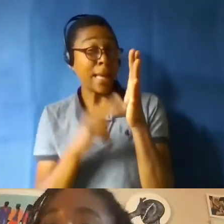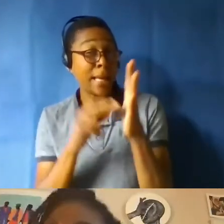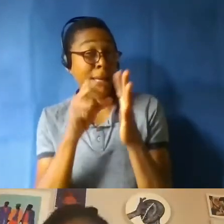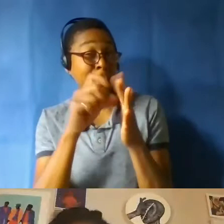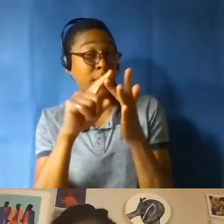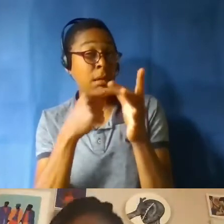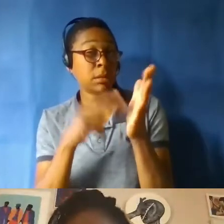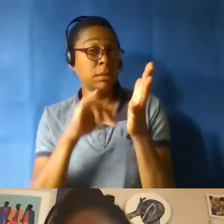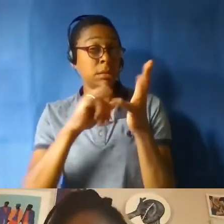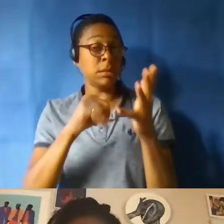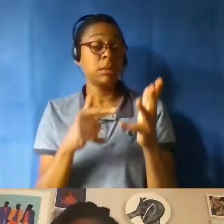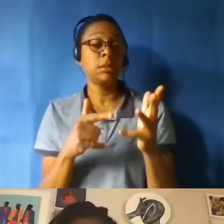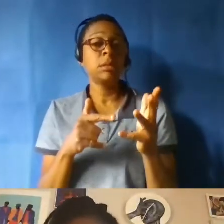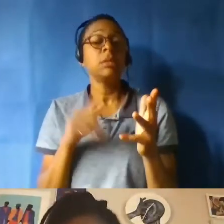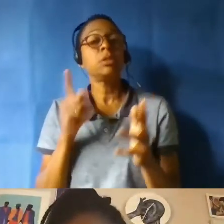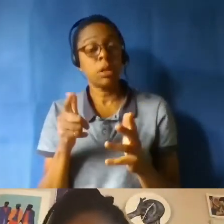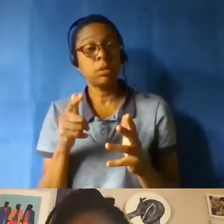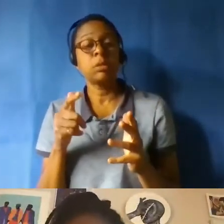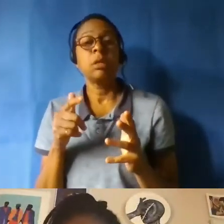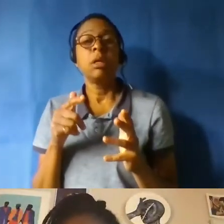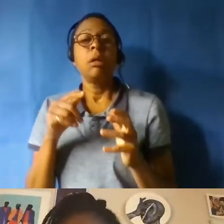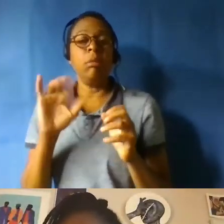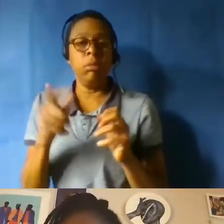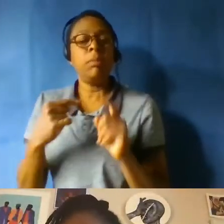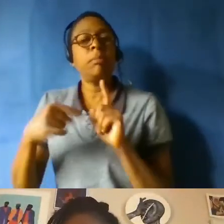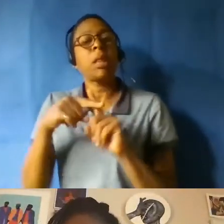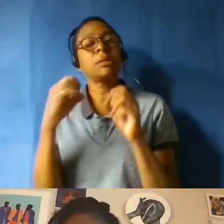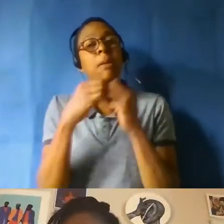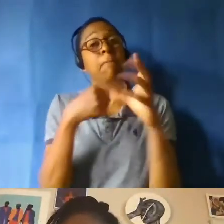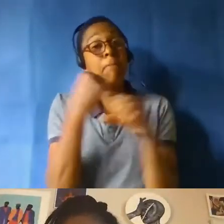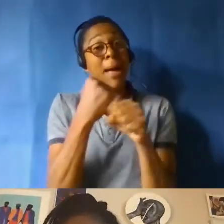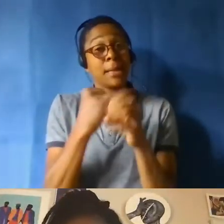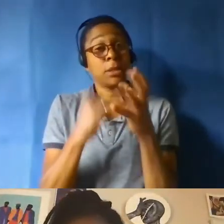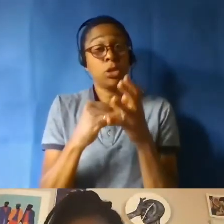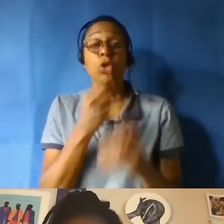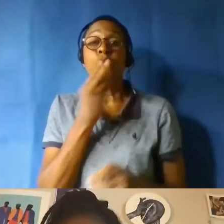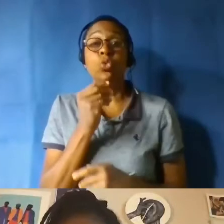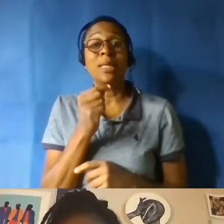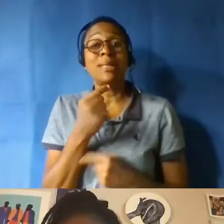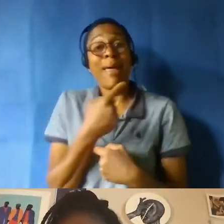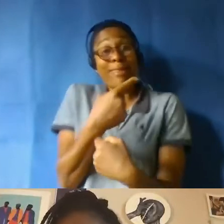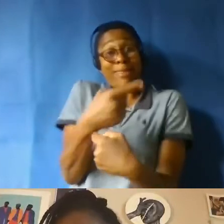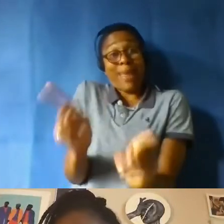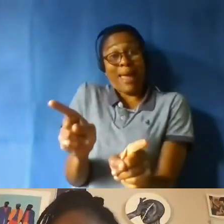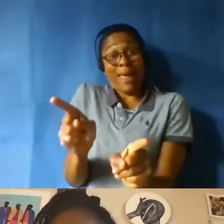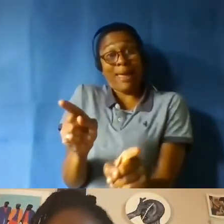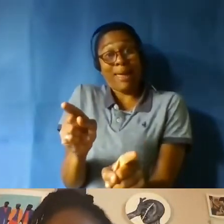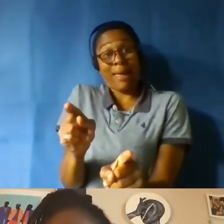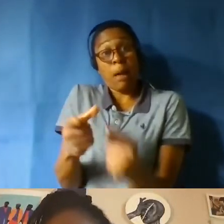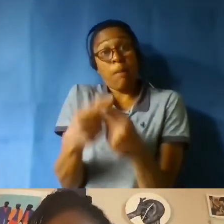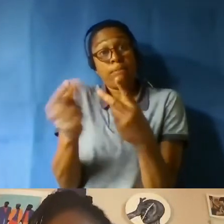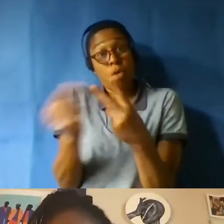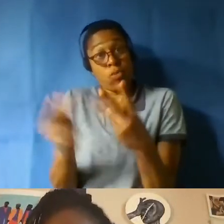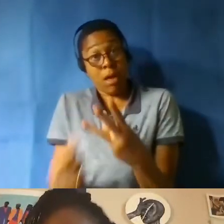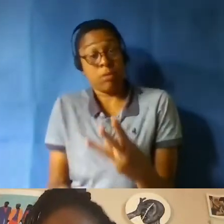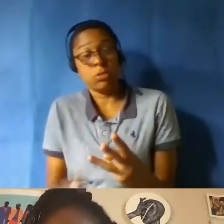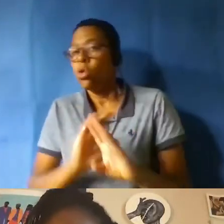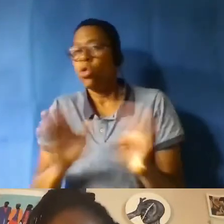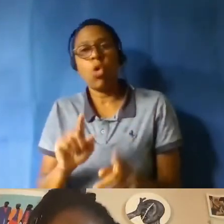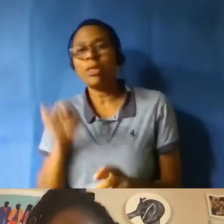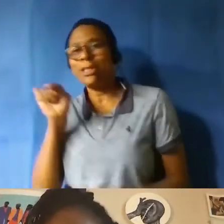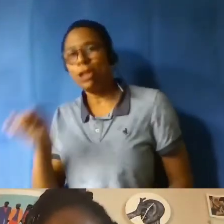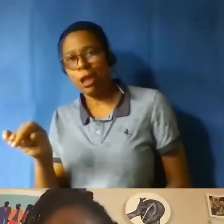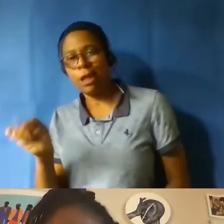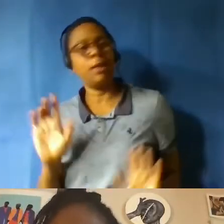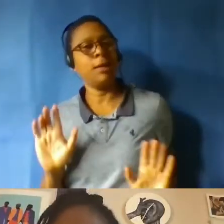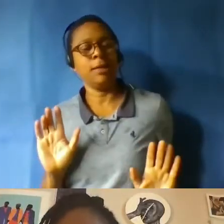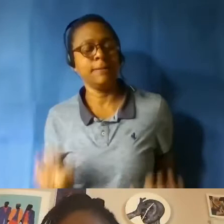pronounced oh I apologize for that and in the presenter my apologies and so I